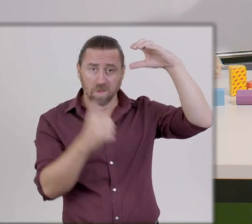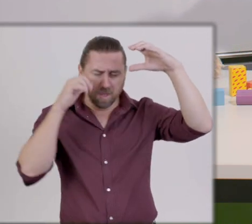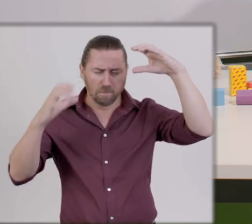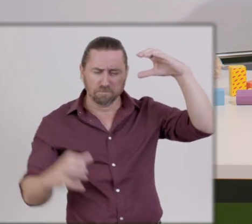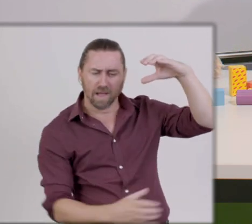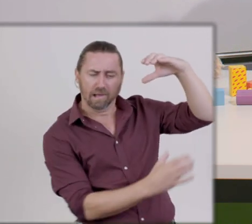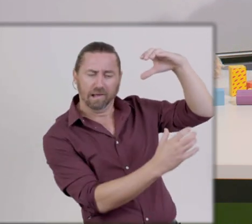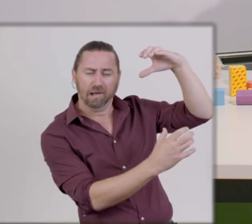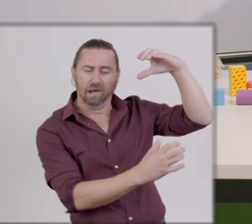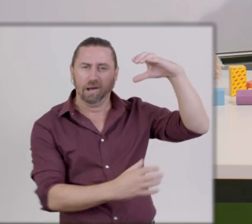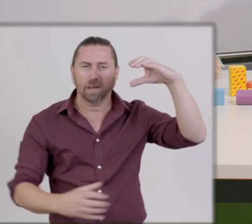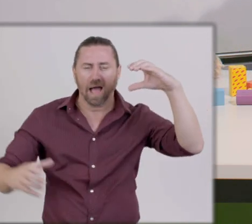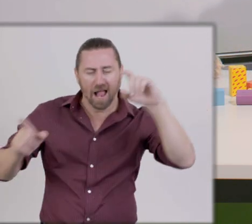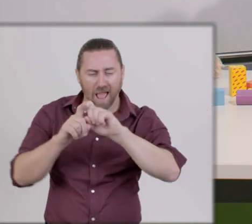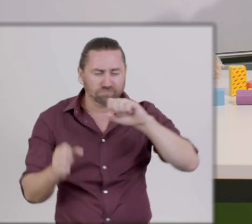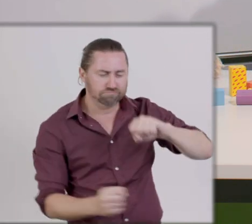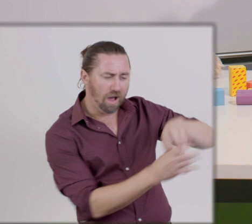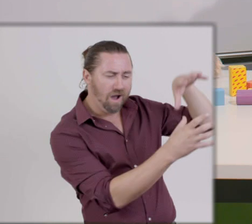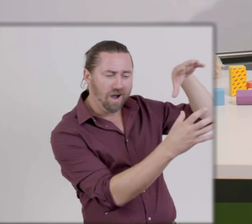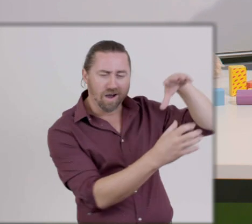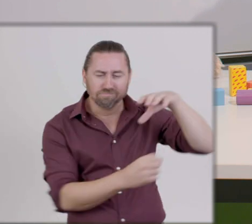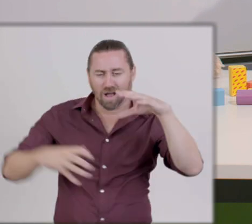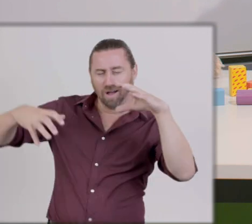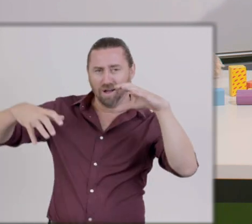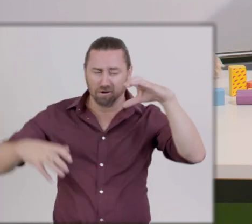they used to use, to smash down old buildings.